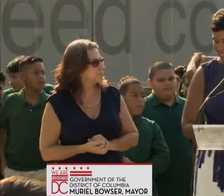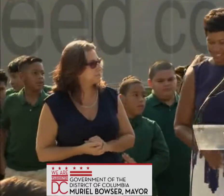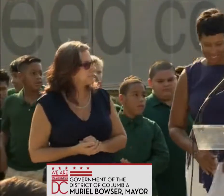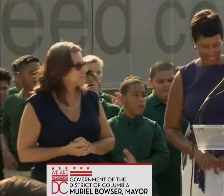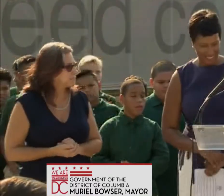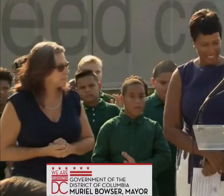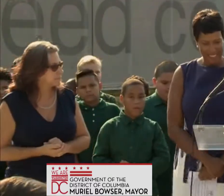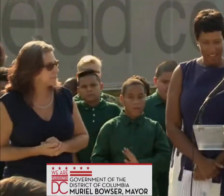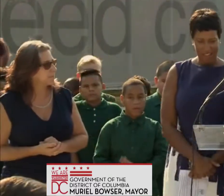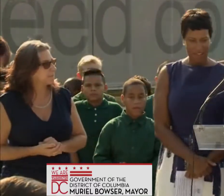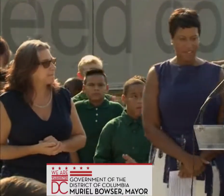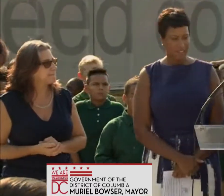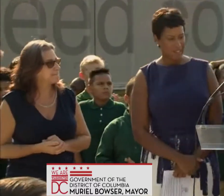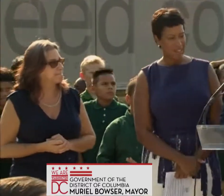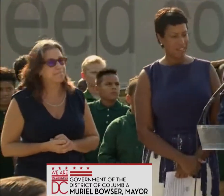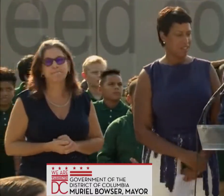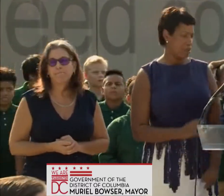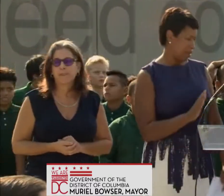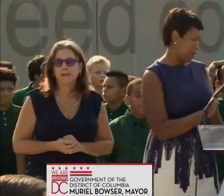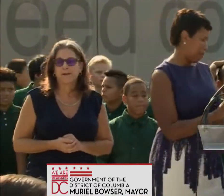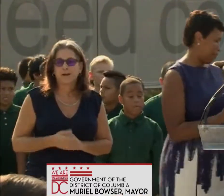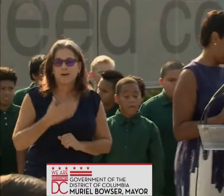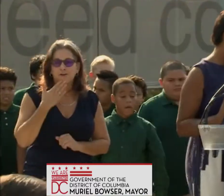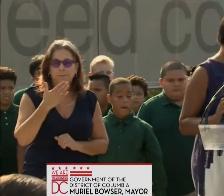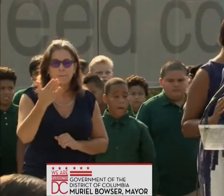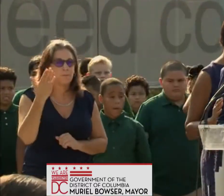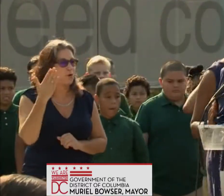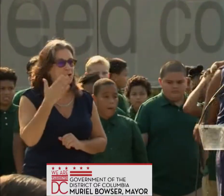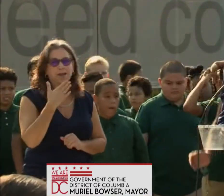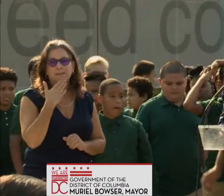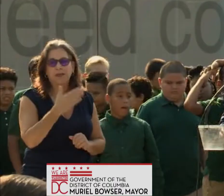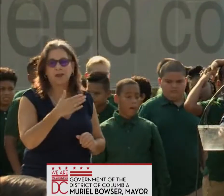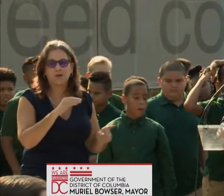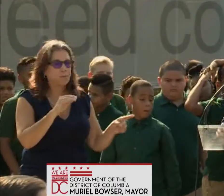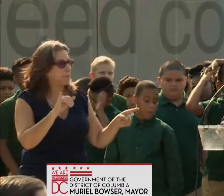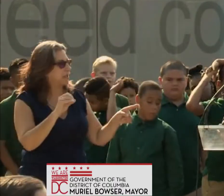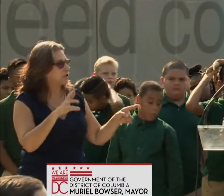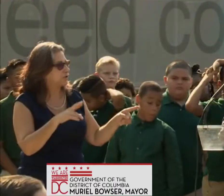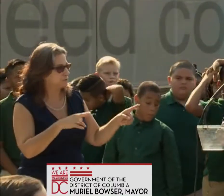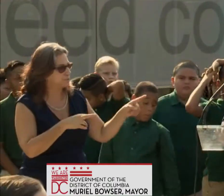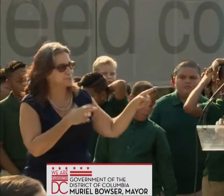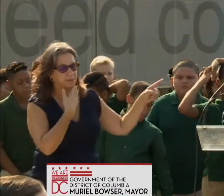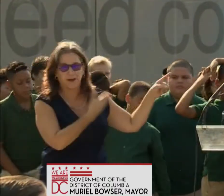good morning Thank You mayor Bowser it's a pleasure being here today and you know